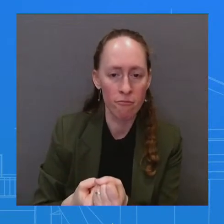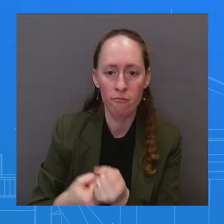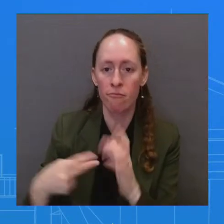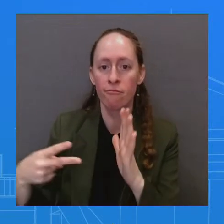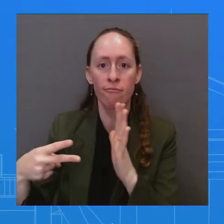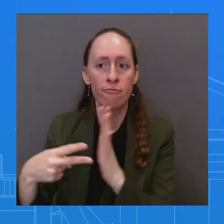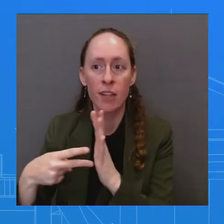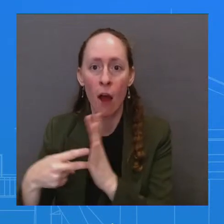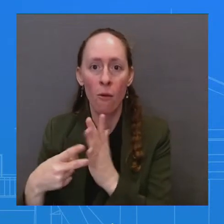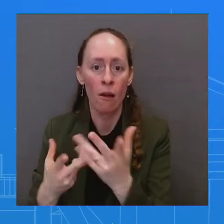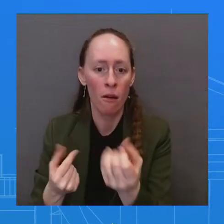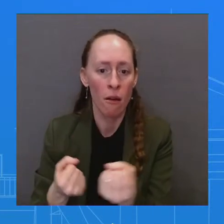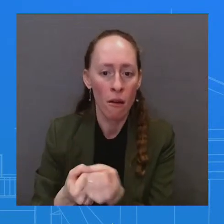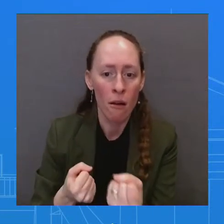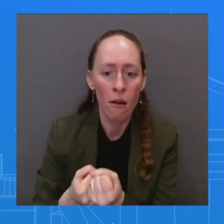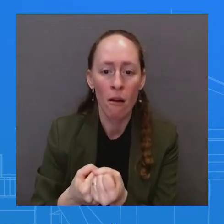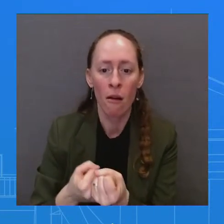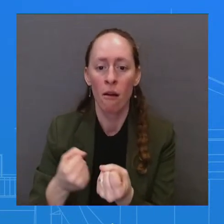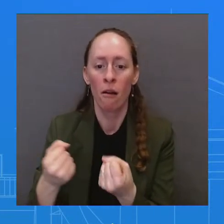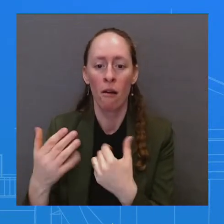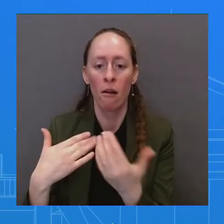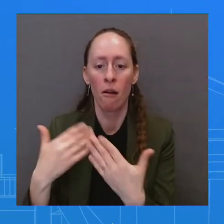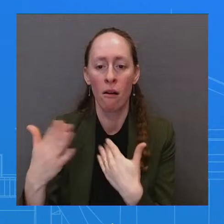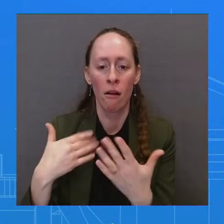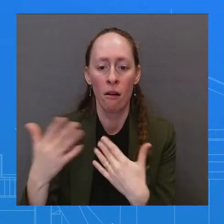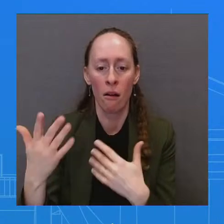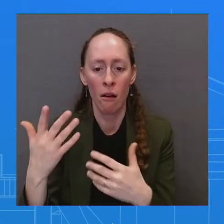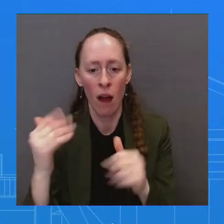Mr. Kirby: I don't think we're going to get in the business of telegraphing our punches, Ed.